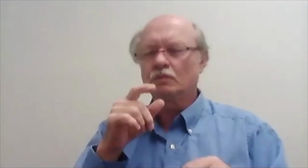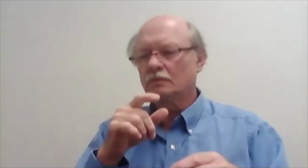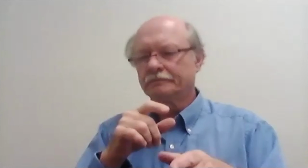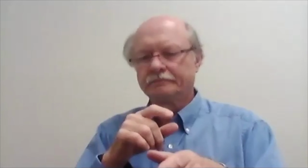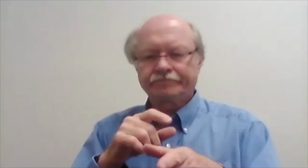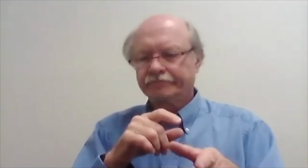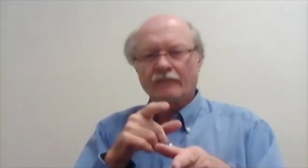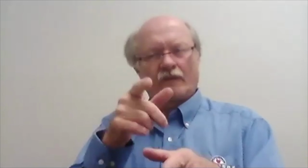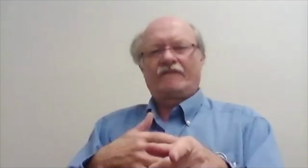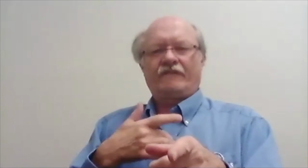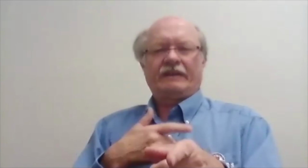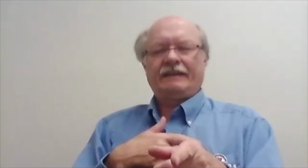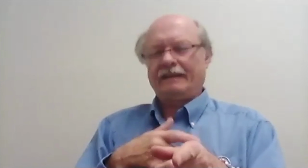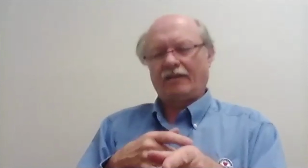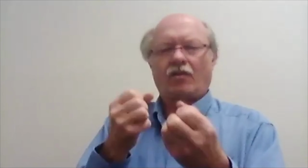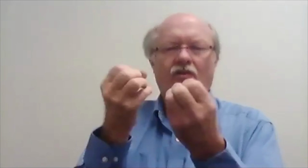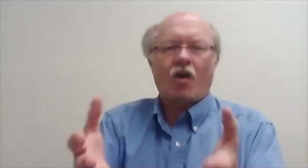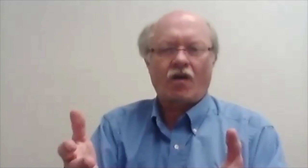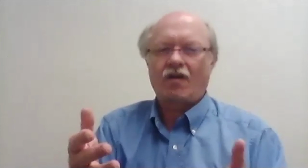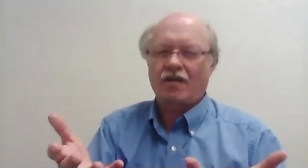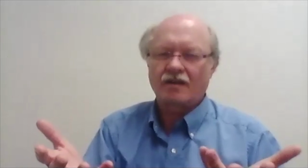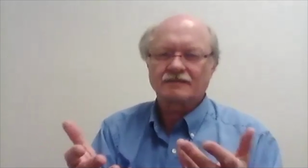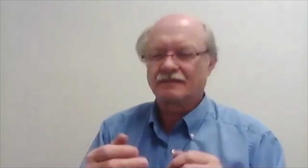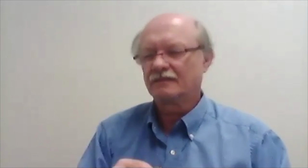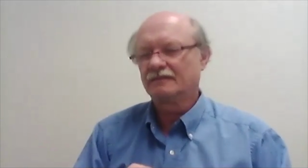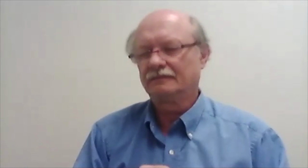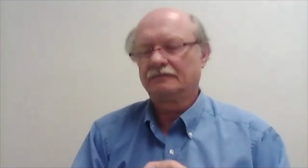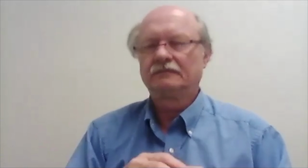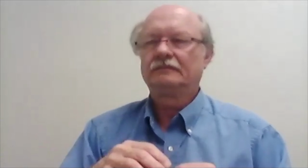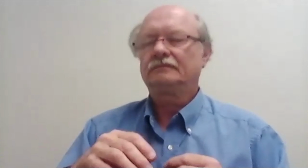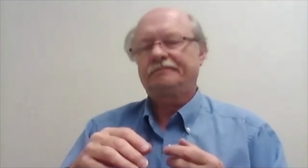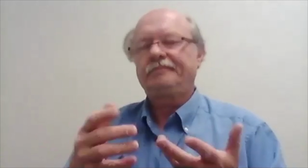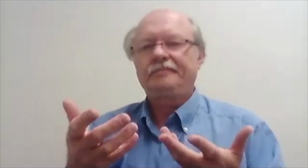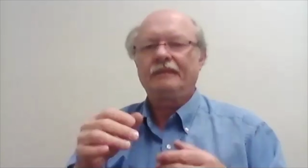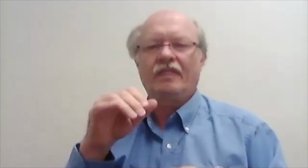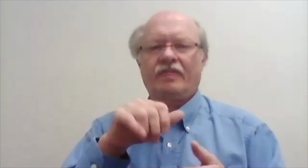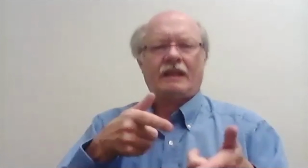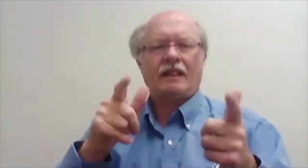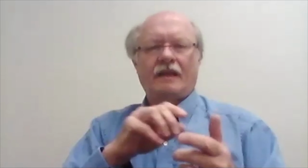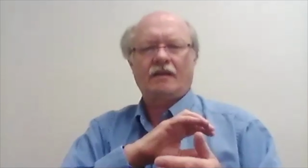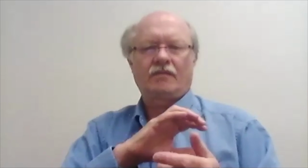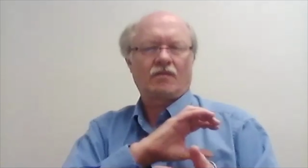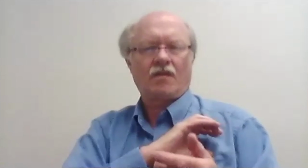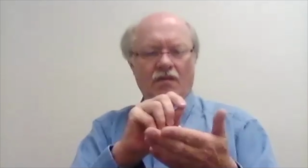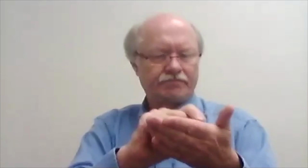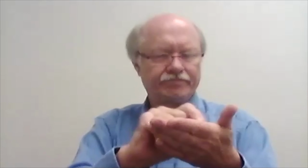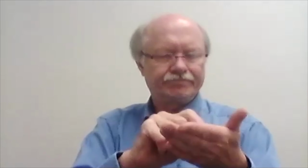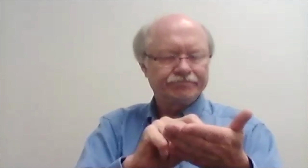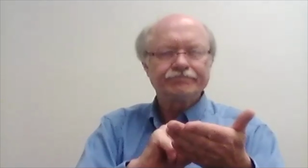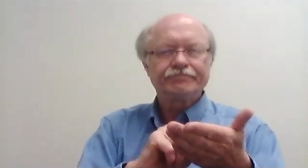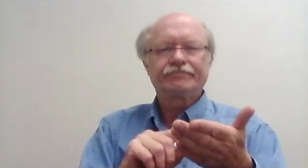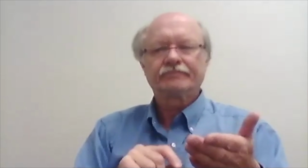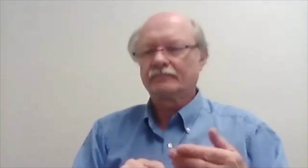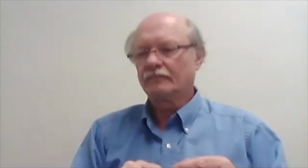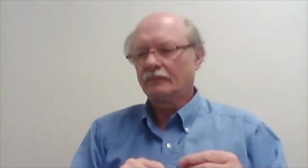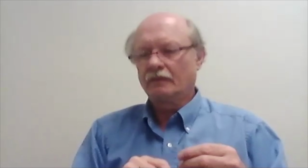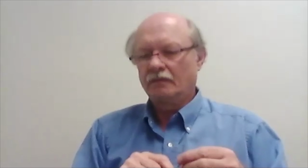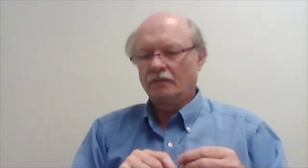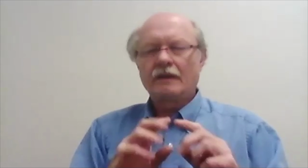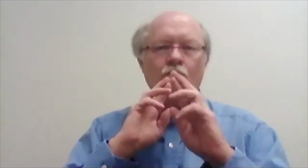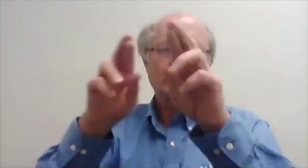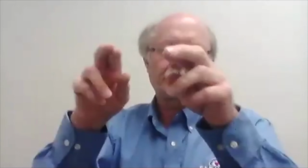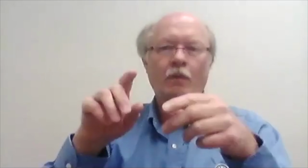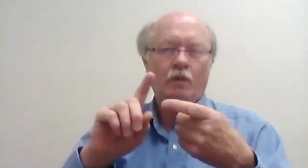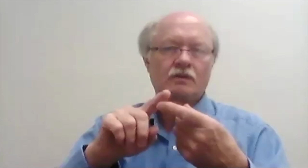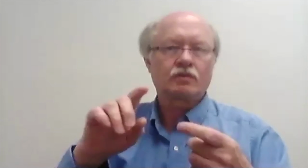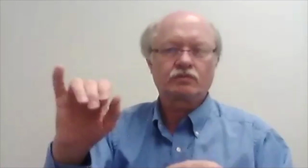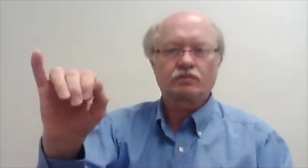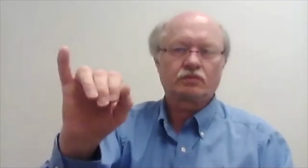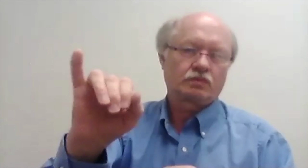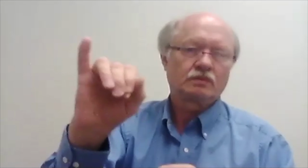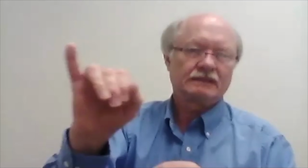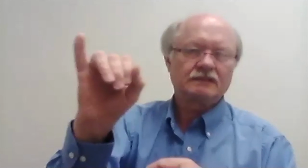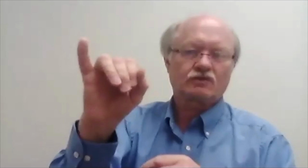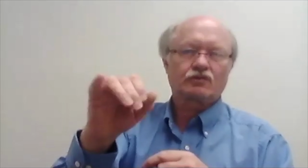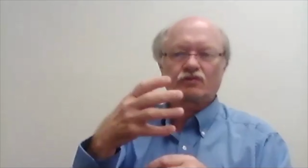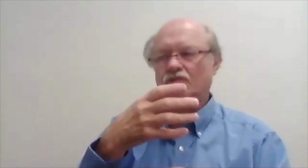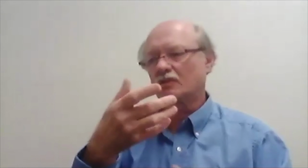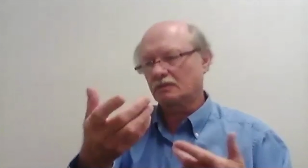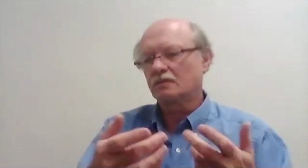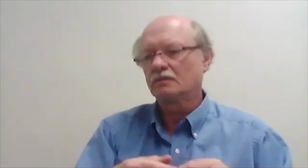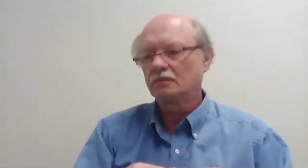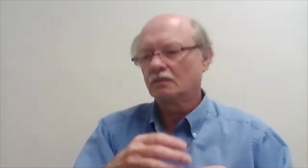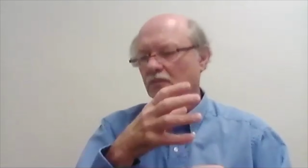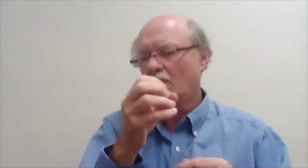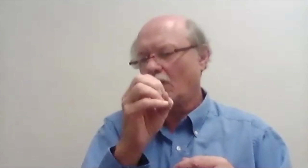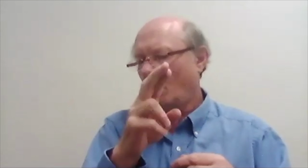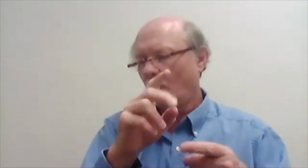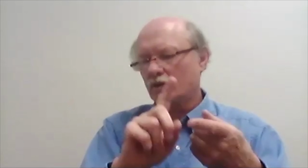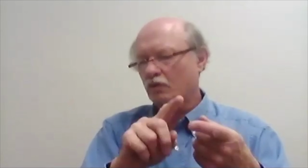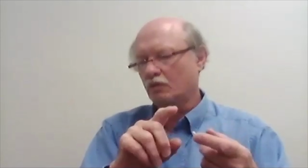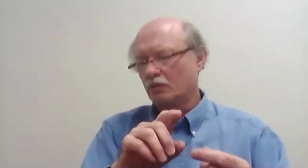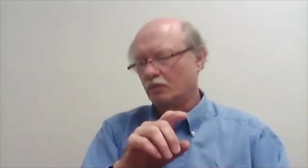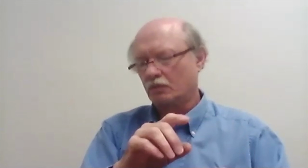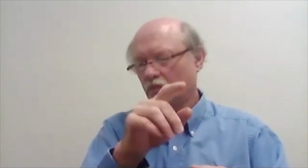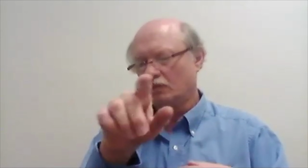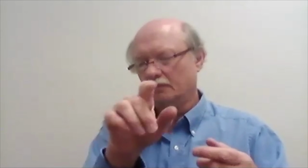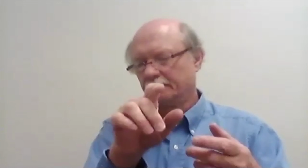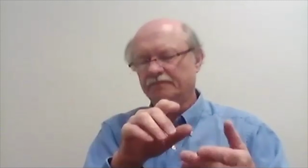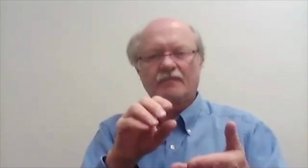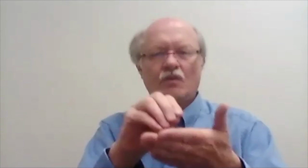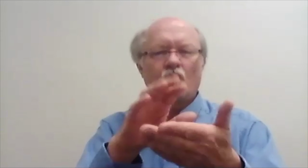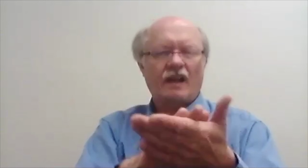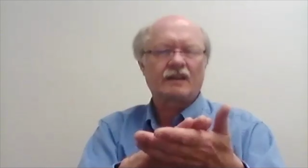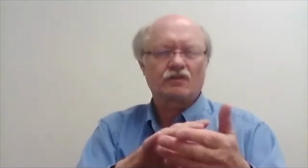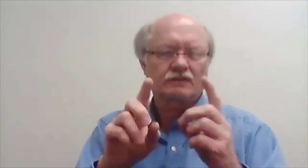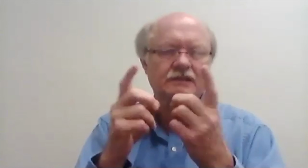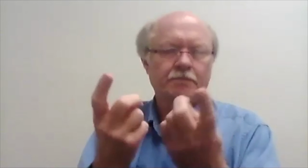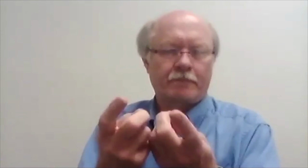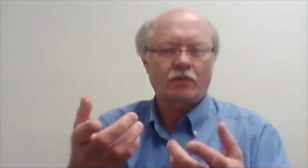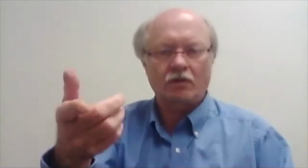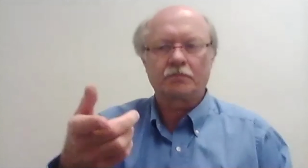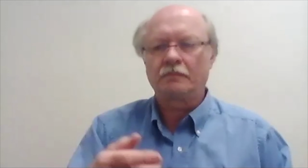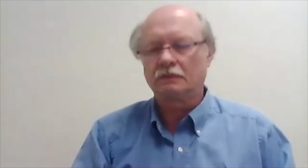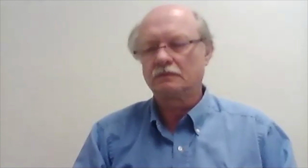You can say you know maybe who caused it, give that to the officer and then we'll have to report this to your insurance or the records department.